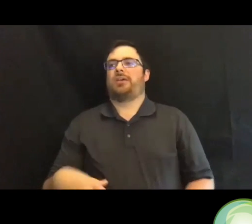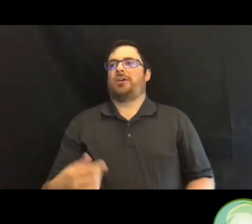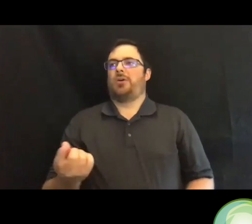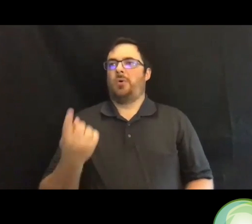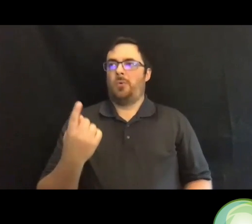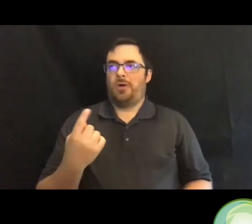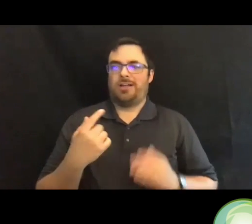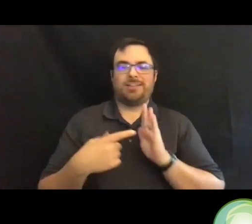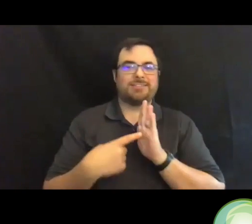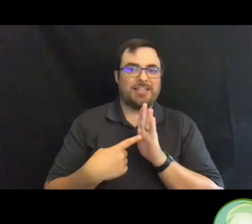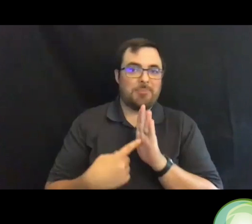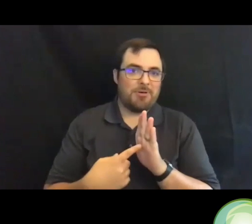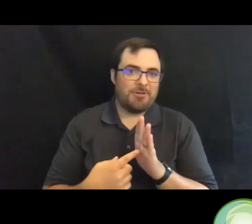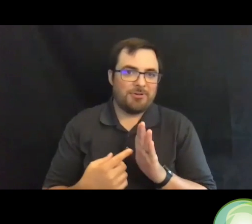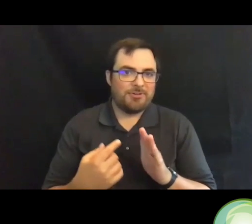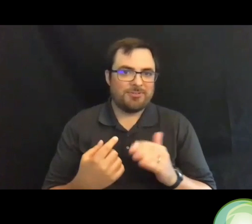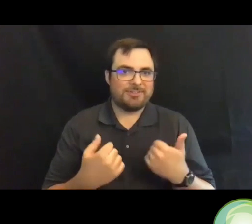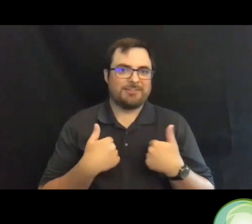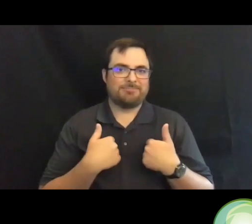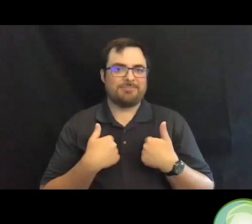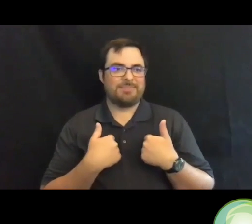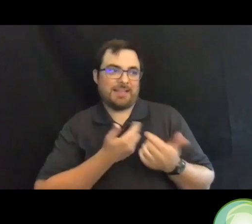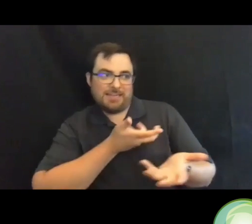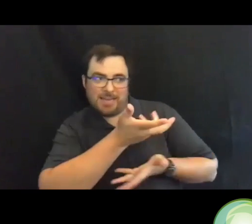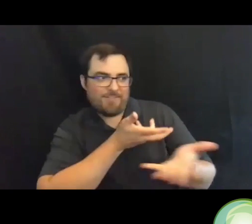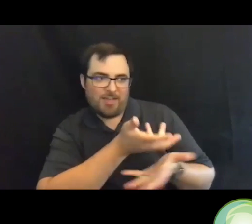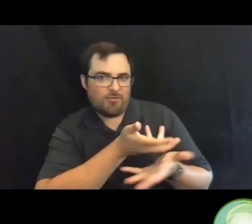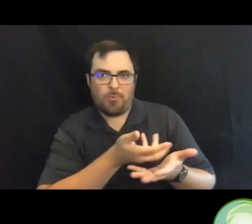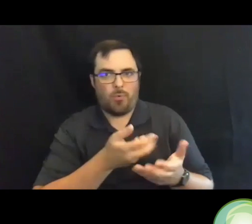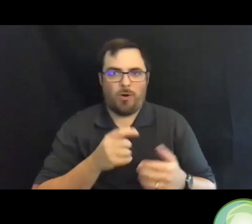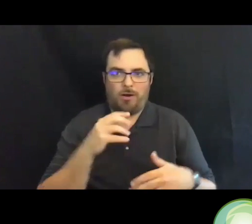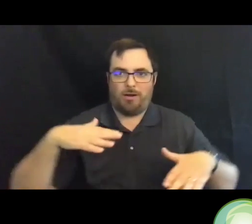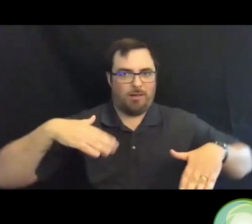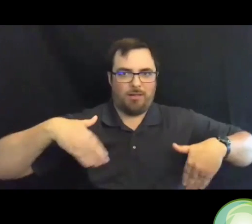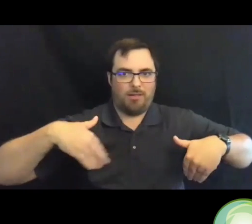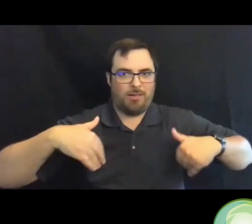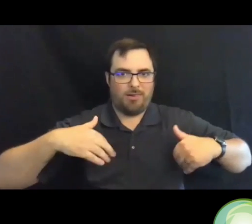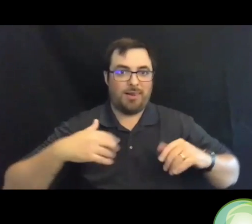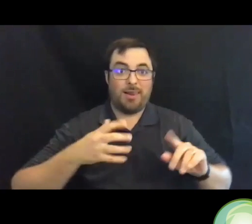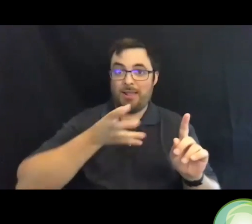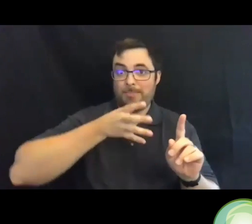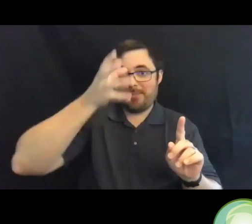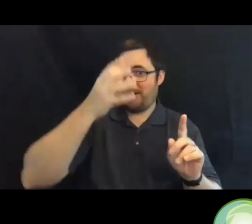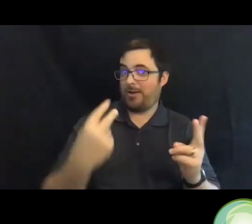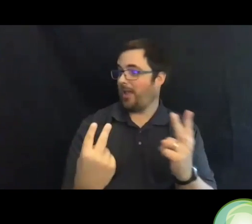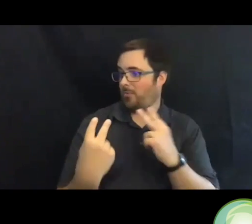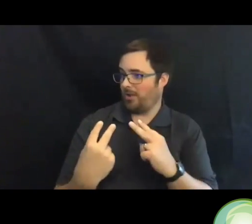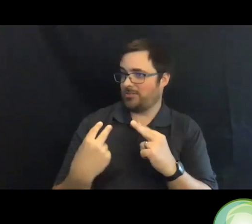so I totally understand I didn't have that rapport with him yet parents hadn't watched us do anything because literally he